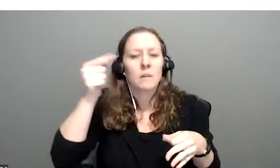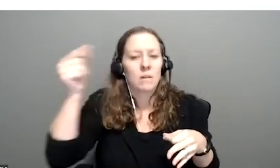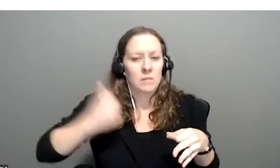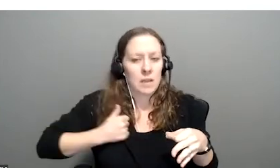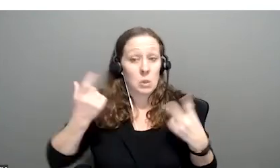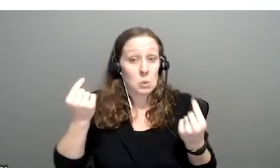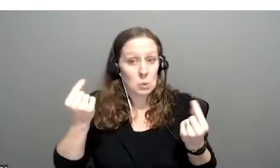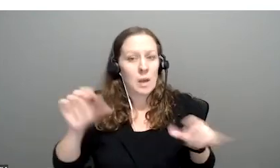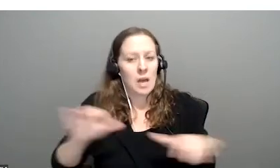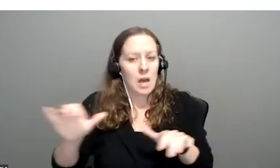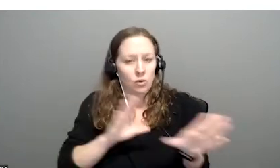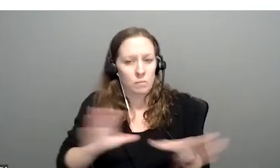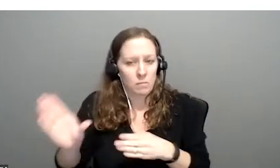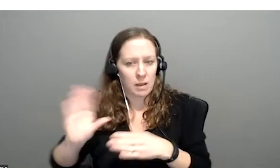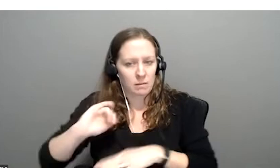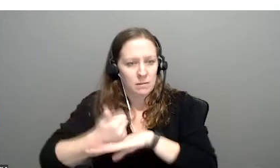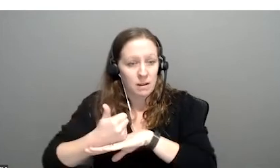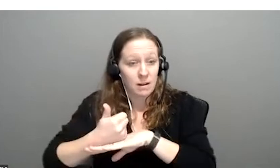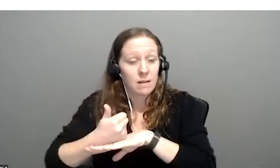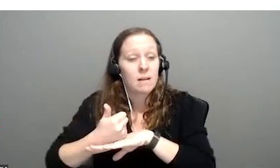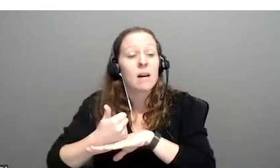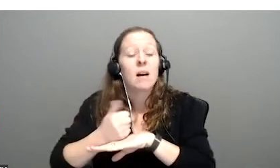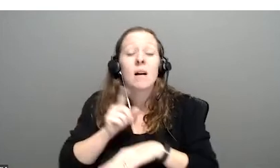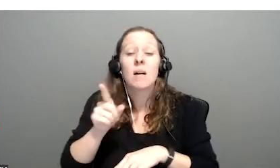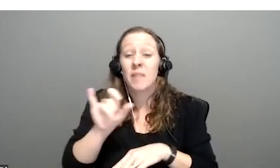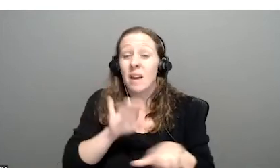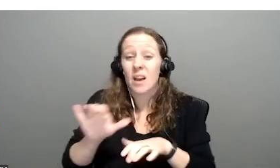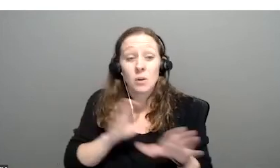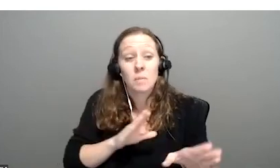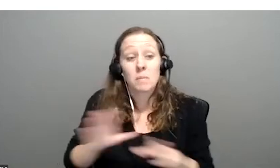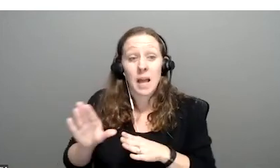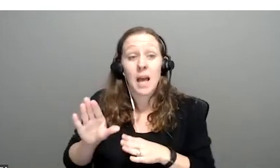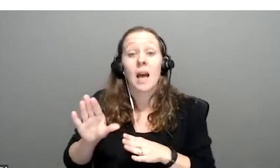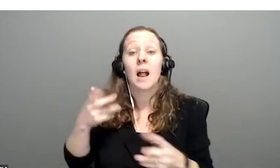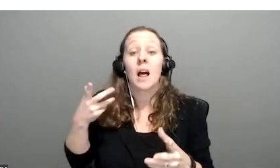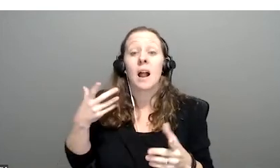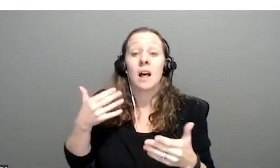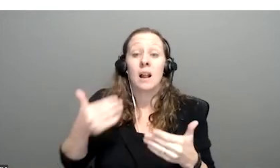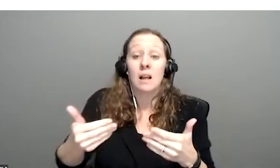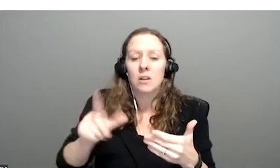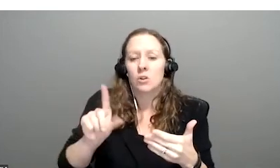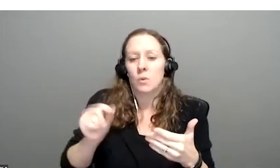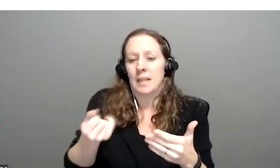this day is taking us to 2018, where the Gender Budgeting Act received royal assent.